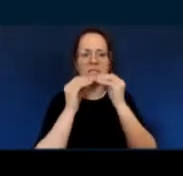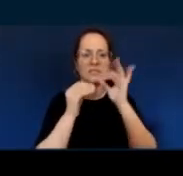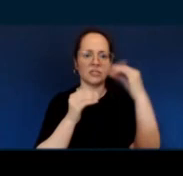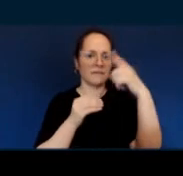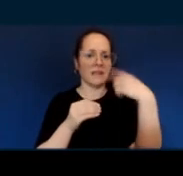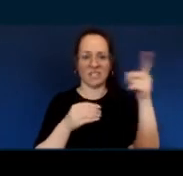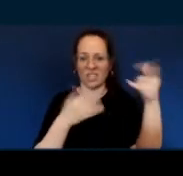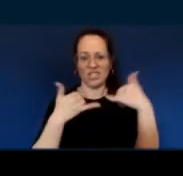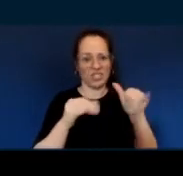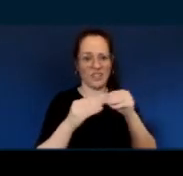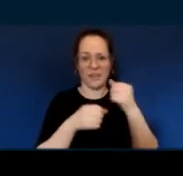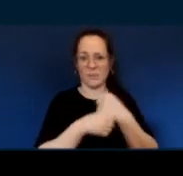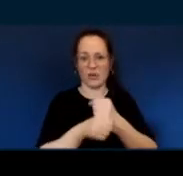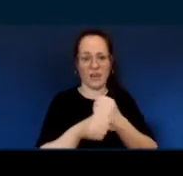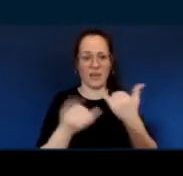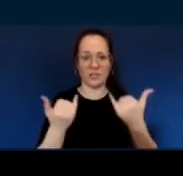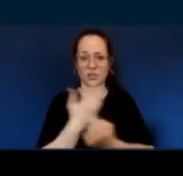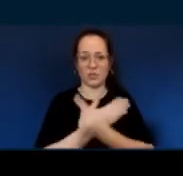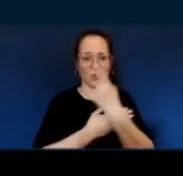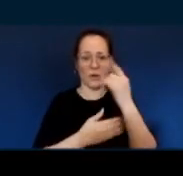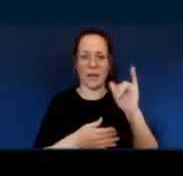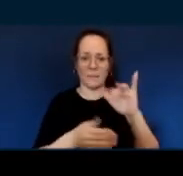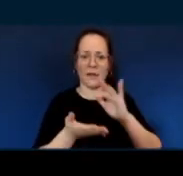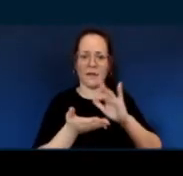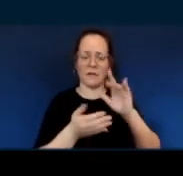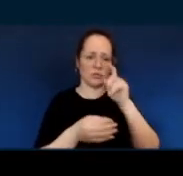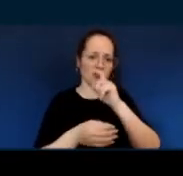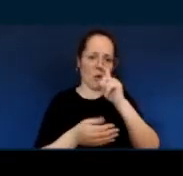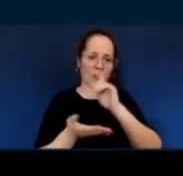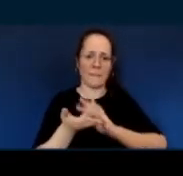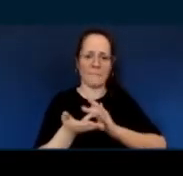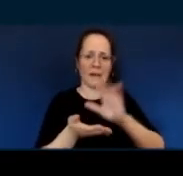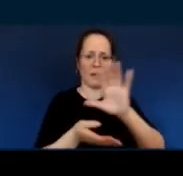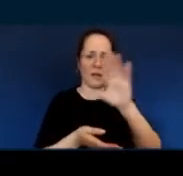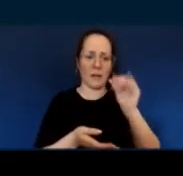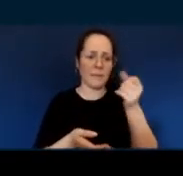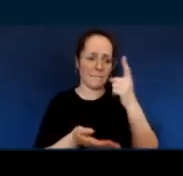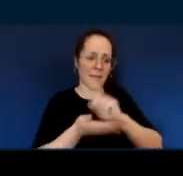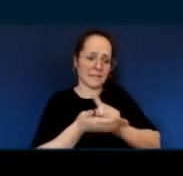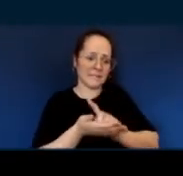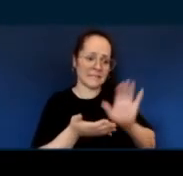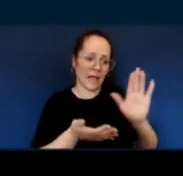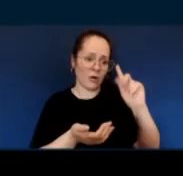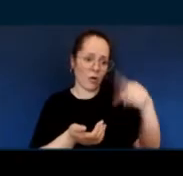DOLL MEDICAL COMPANY. WHEN DESIGNING HER FACE THEY DECIDED TO USE A FAMOUS FACE OF